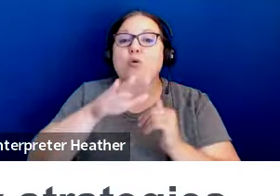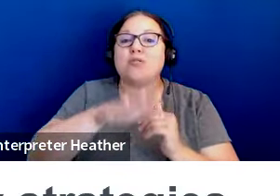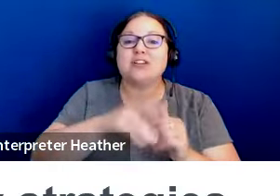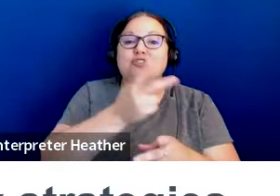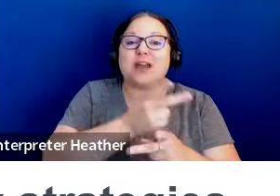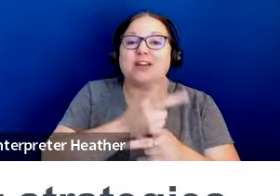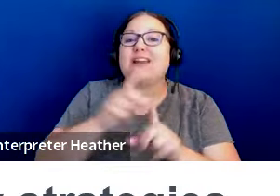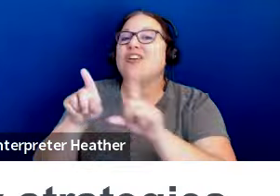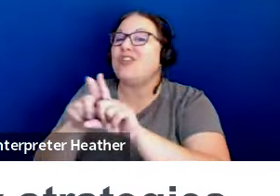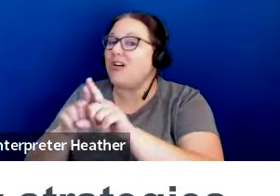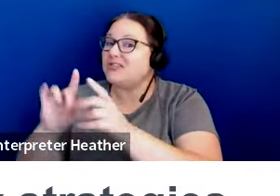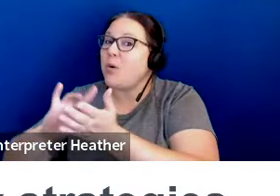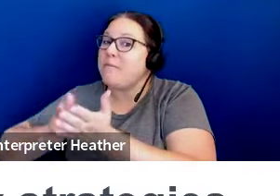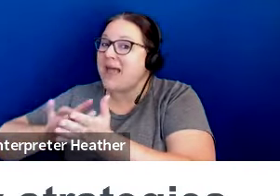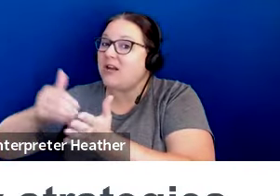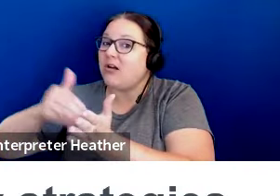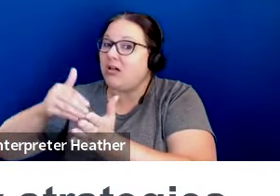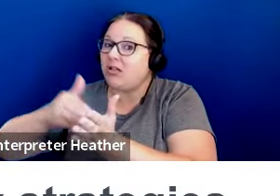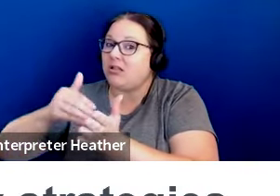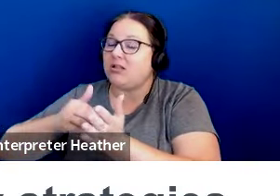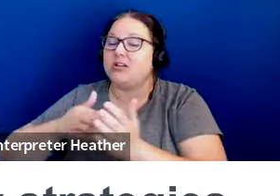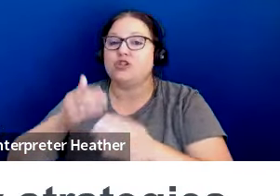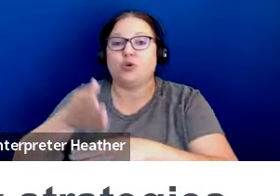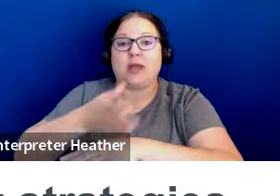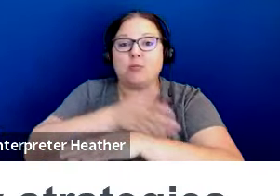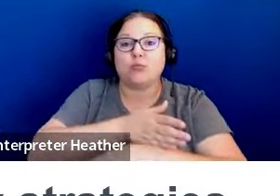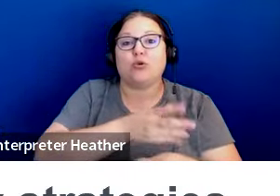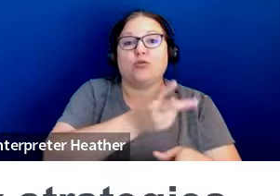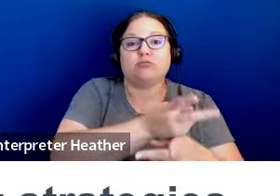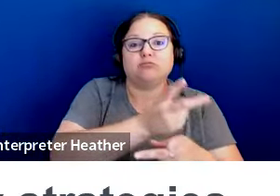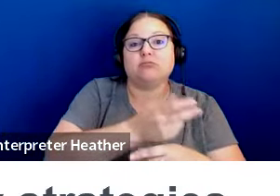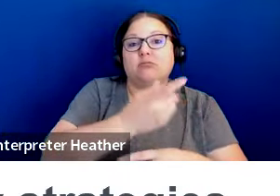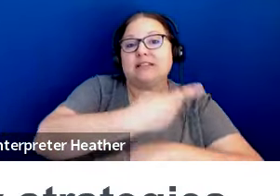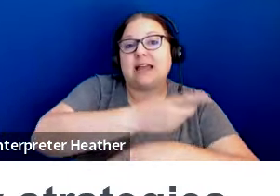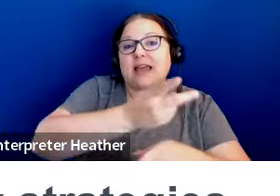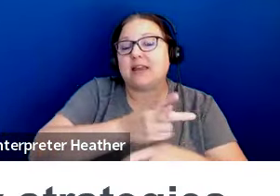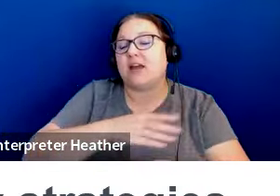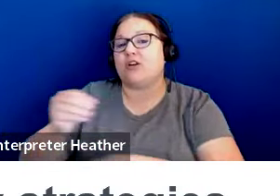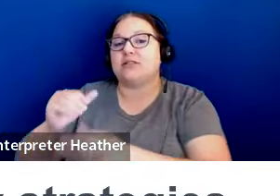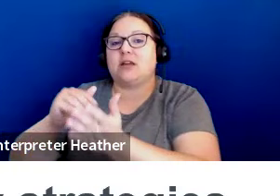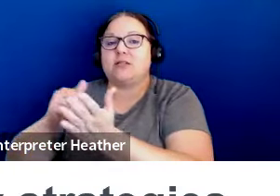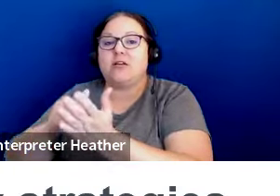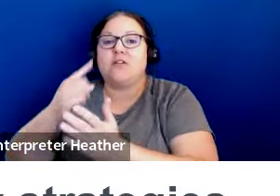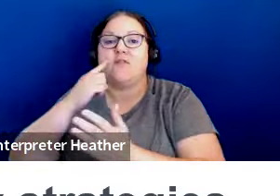arena, to improve practices with developmental and behavioral health promotion, and then,